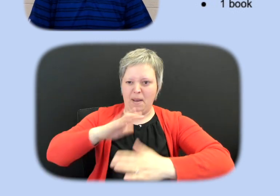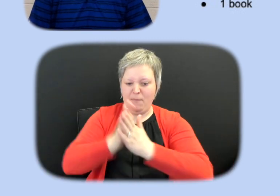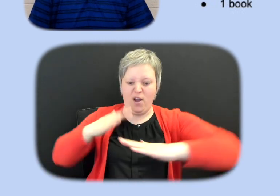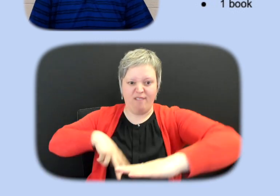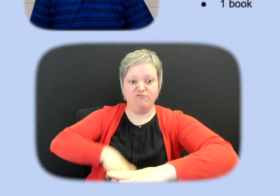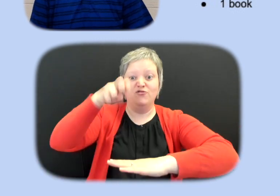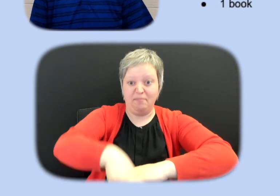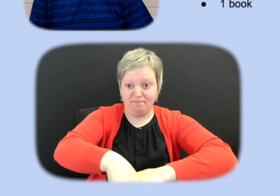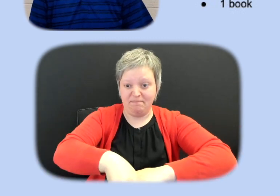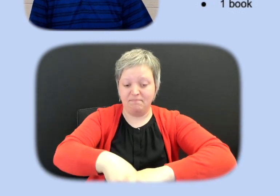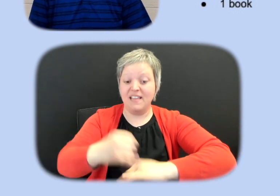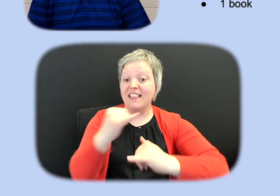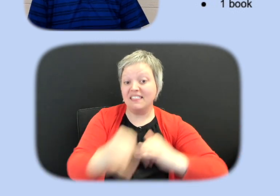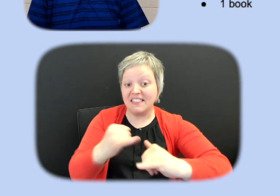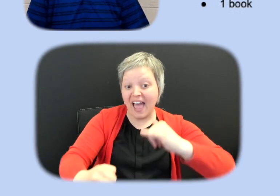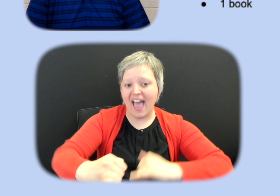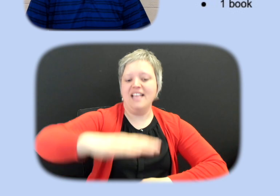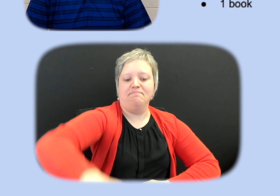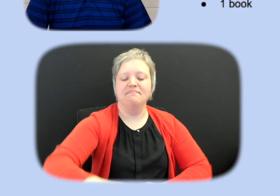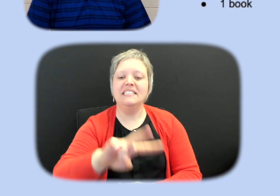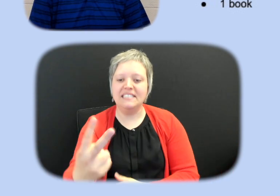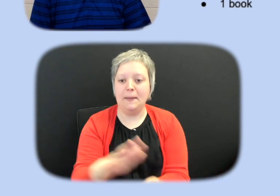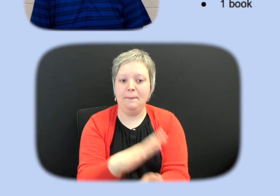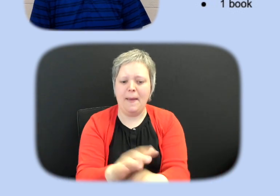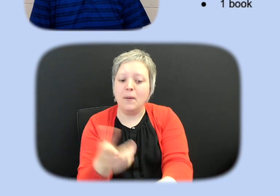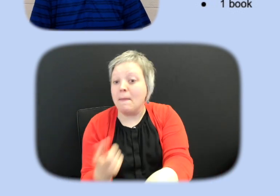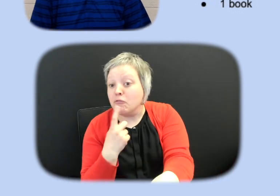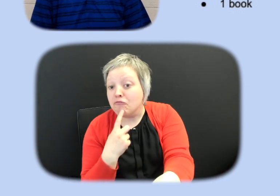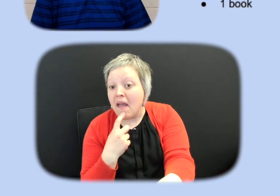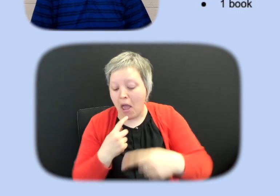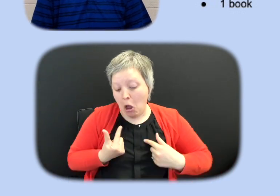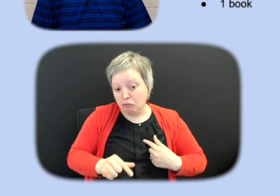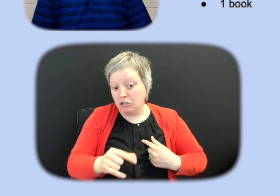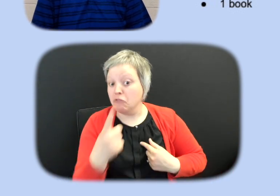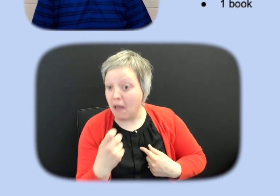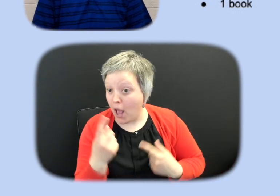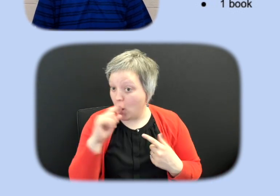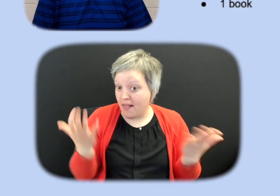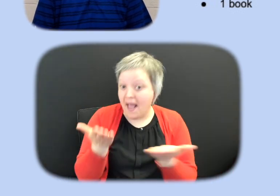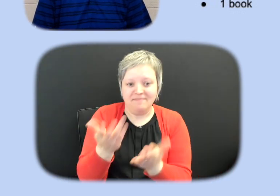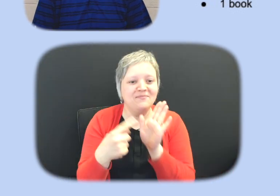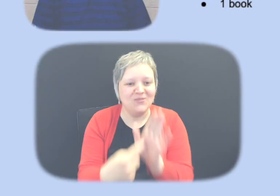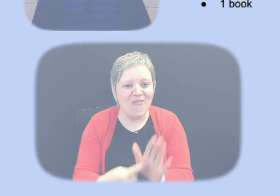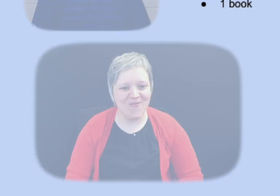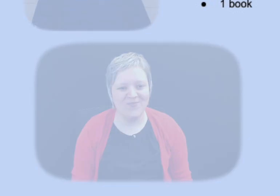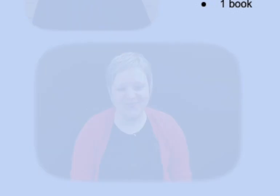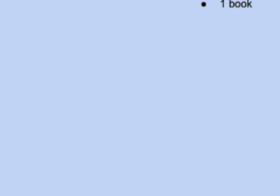second piece of paper will go down, which could be red to symbolize stop as their finish line.